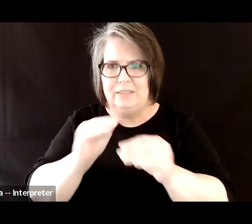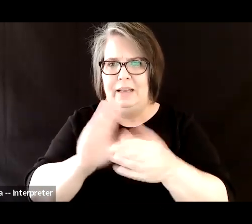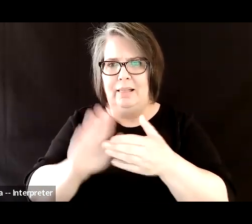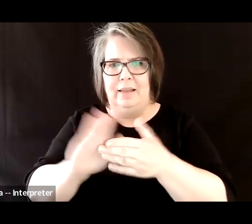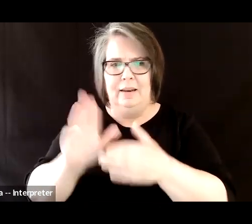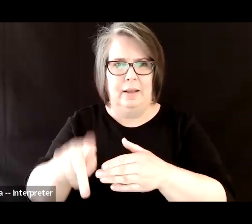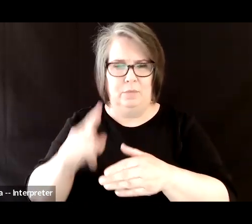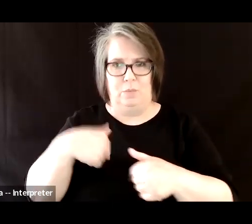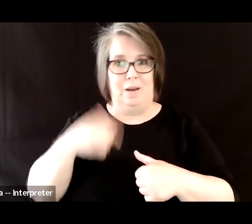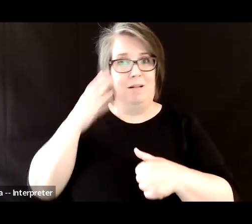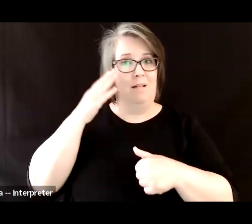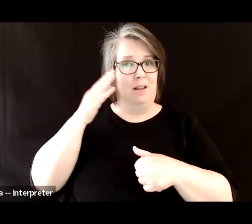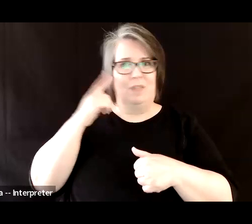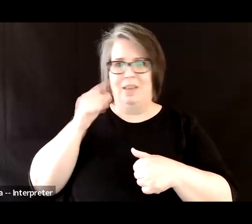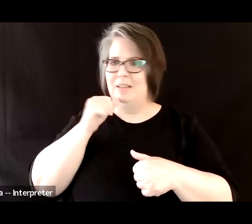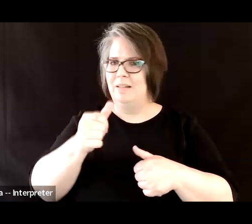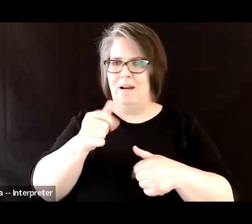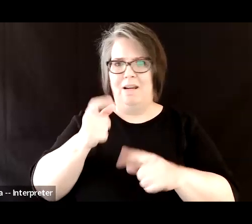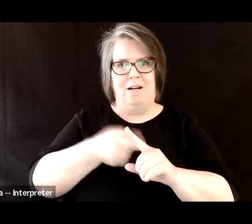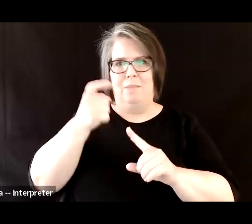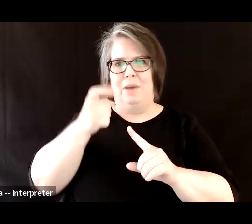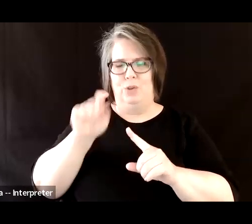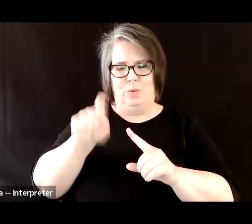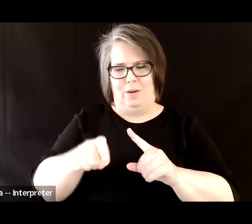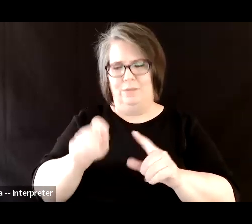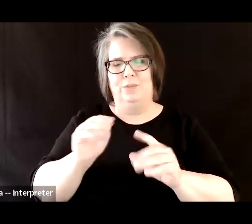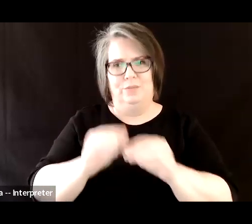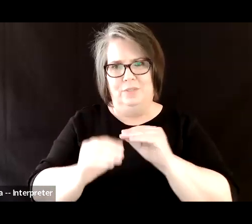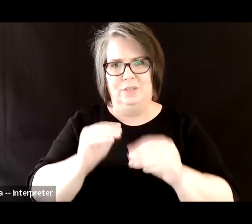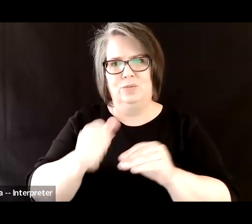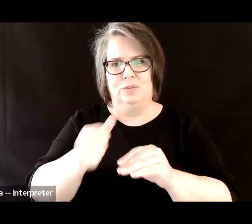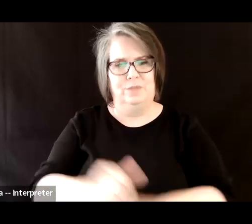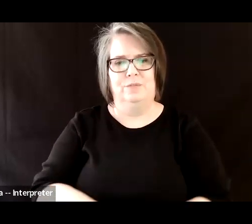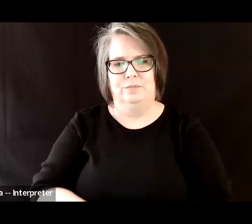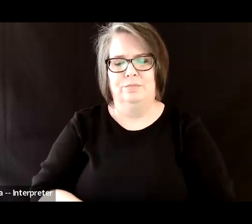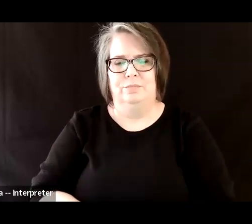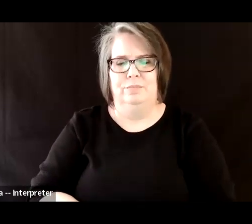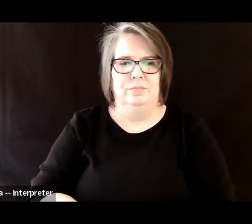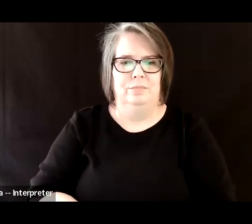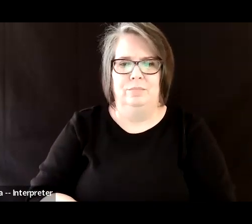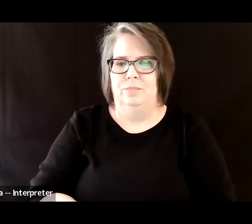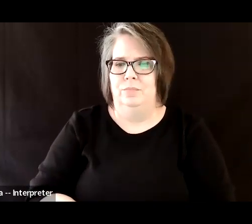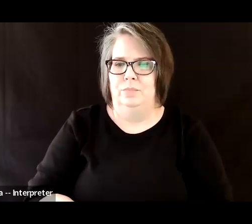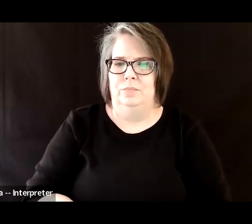To my knowledge, I think that that is still an issue.